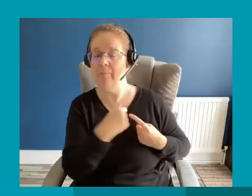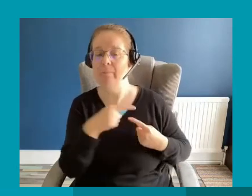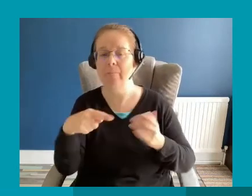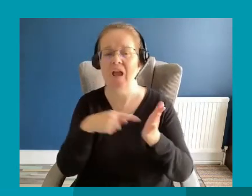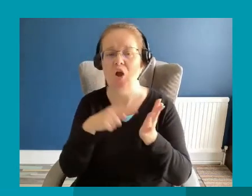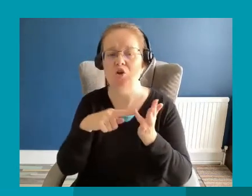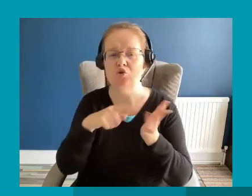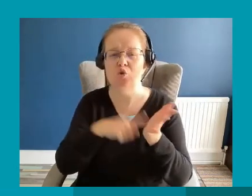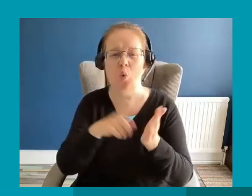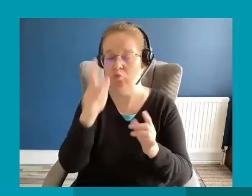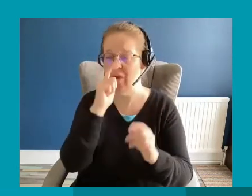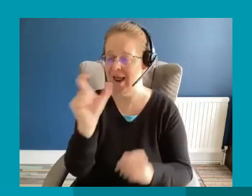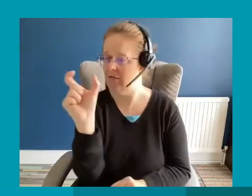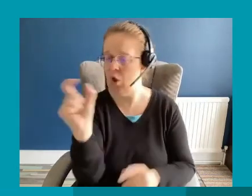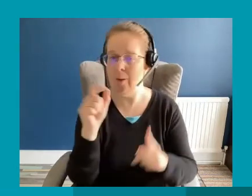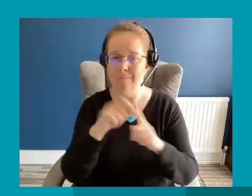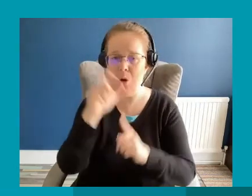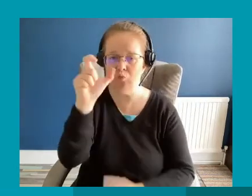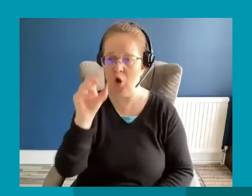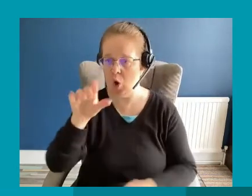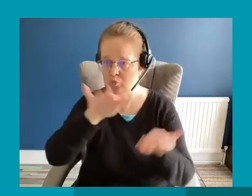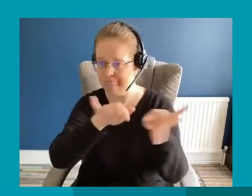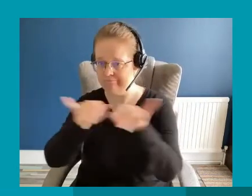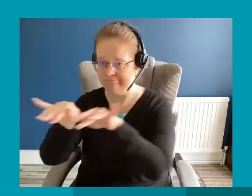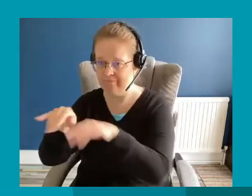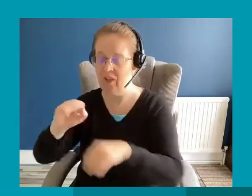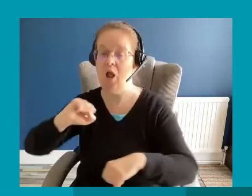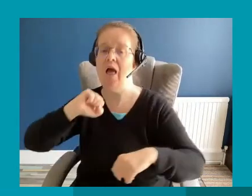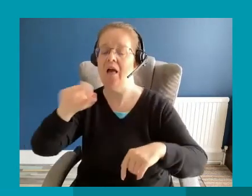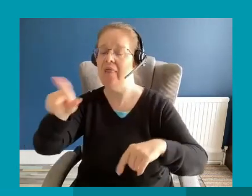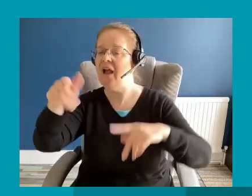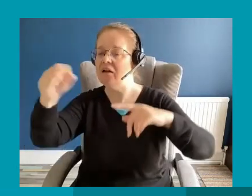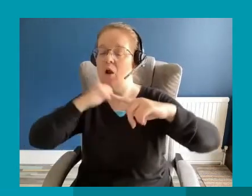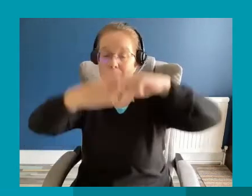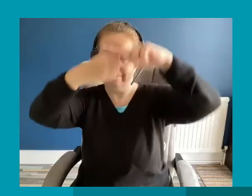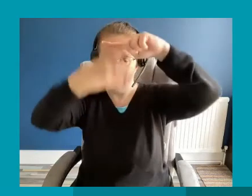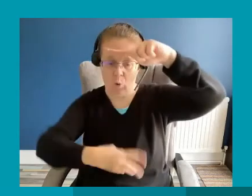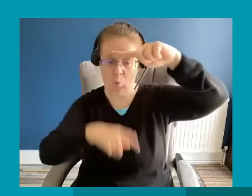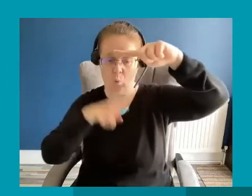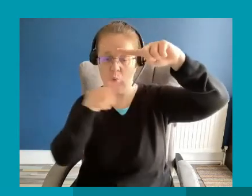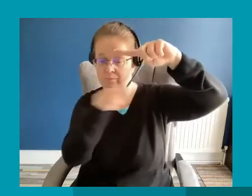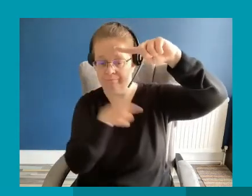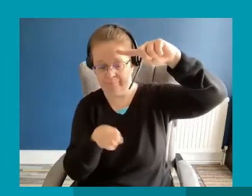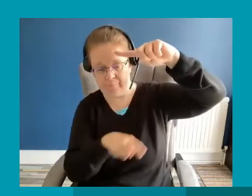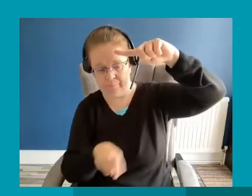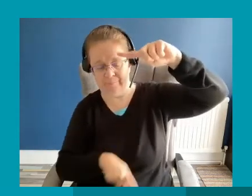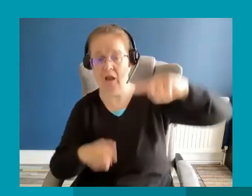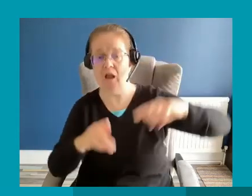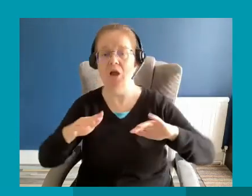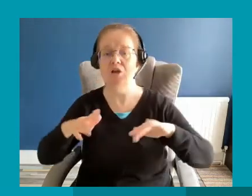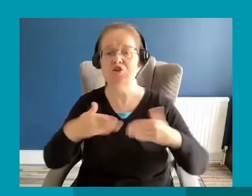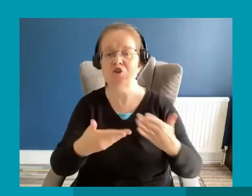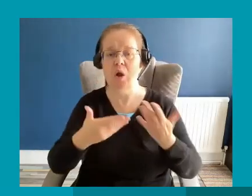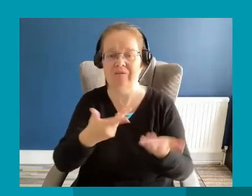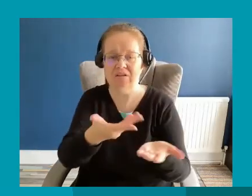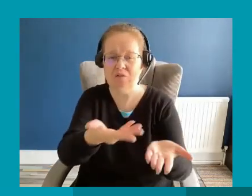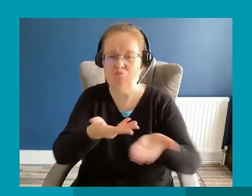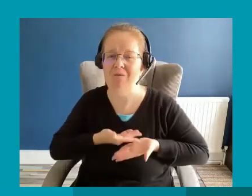Simply put in your post code and a range of service providers will pop up, so it's a very, very, very powerful tool to use.